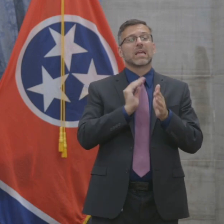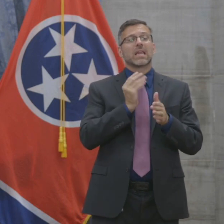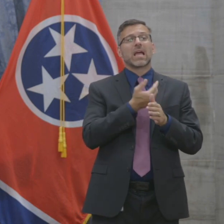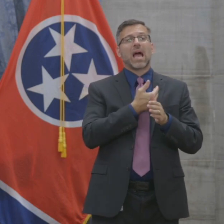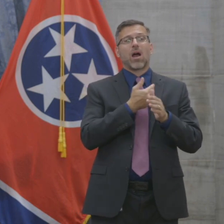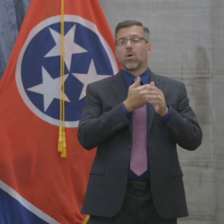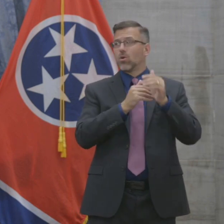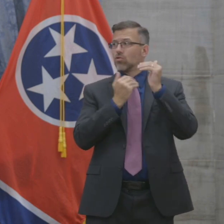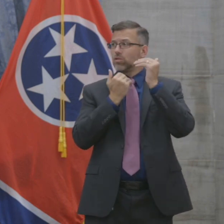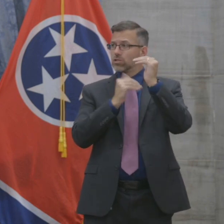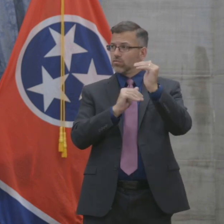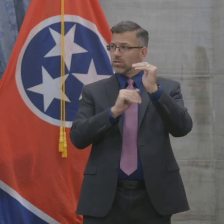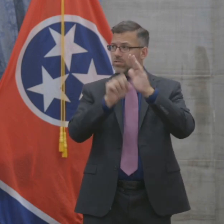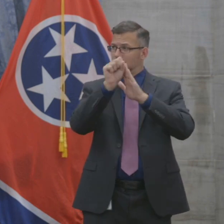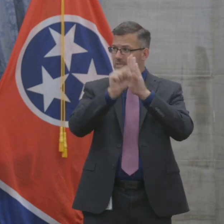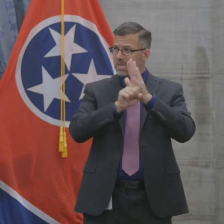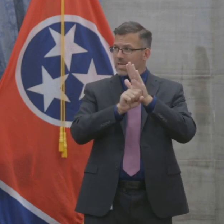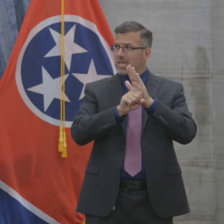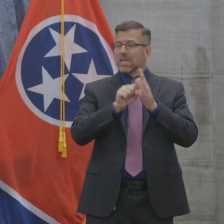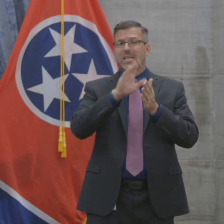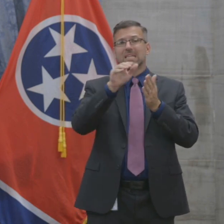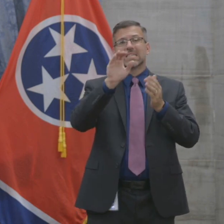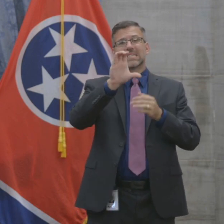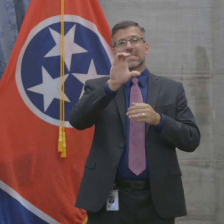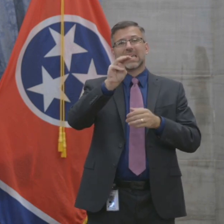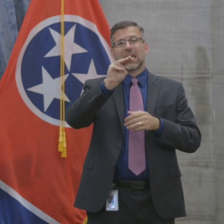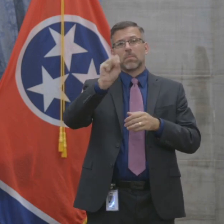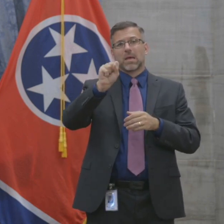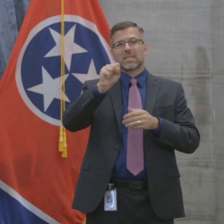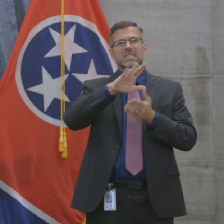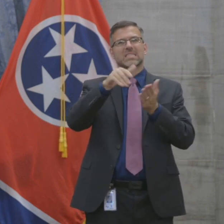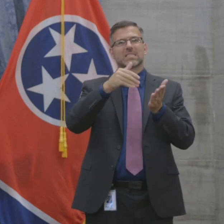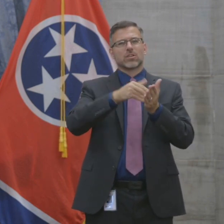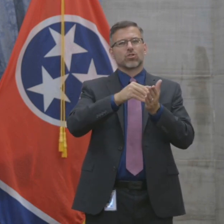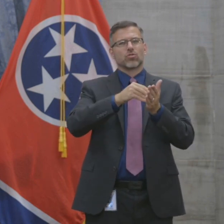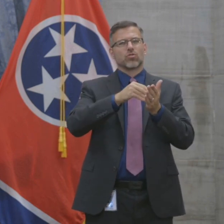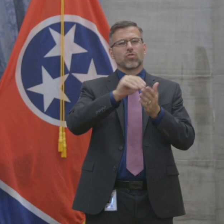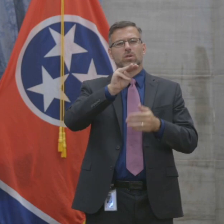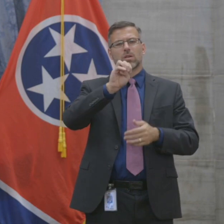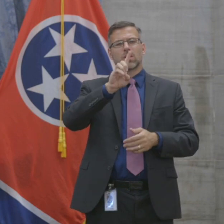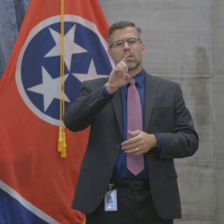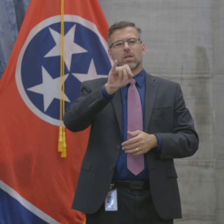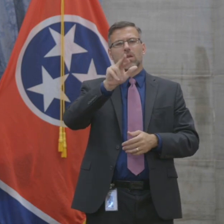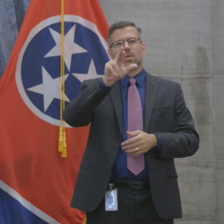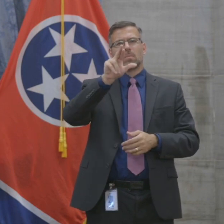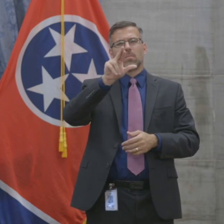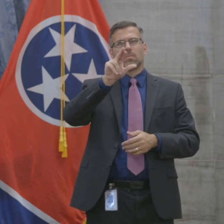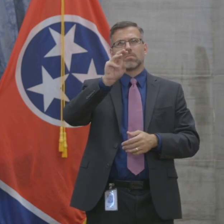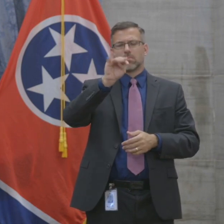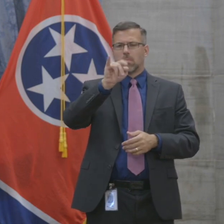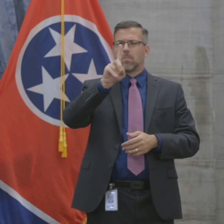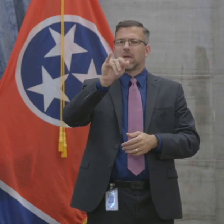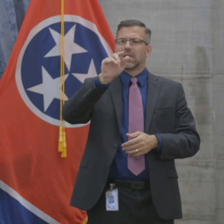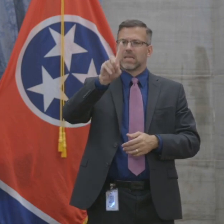that are connected to funding. And those private institutions make those decisions based on that funding and those